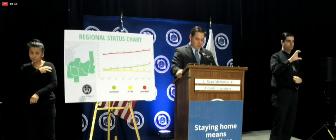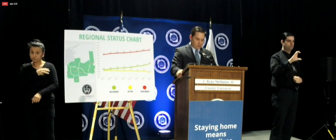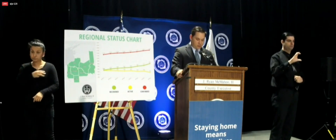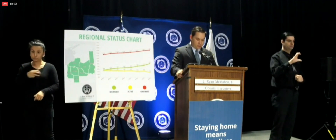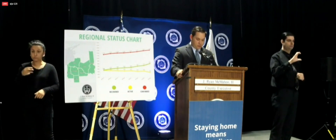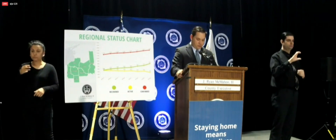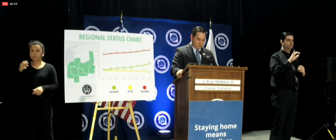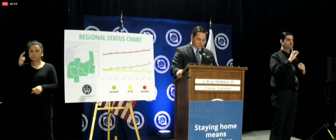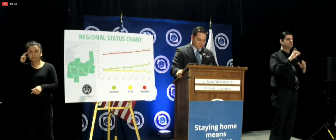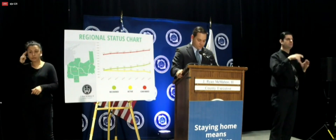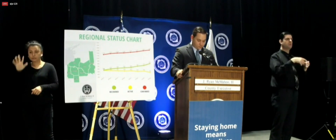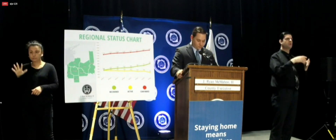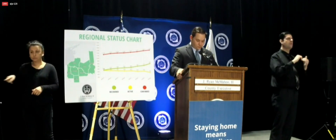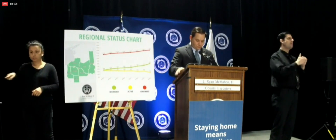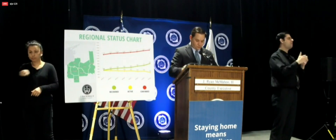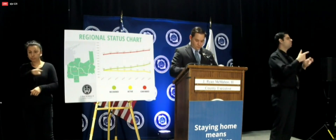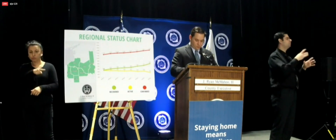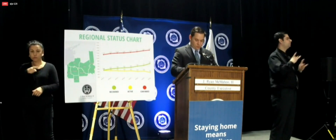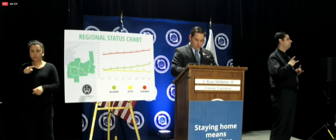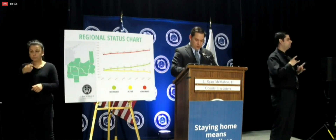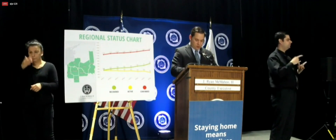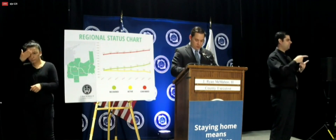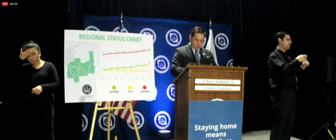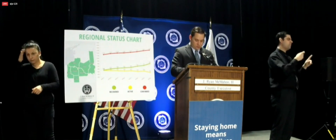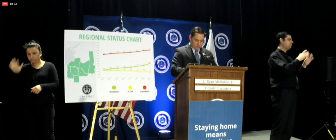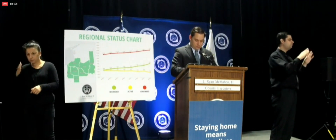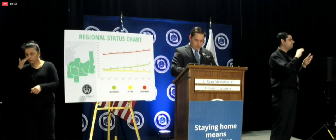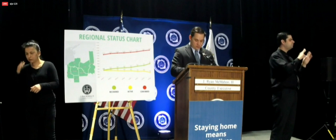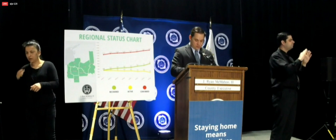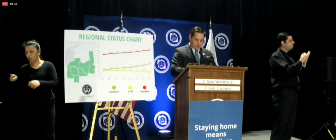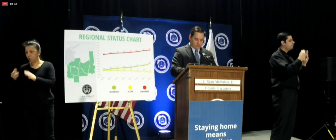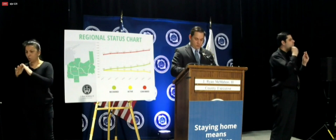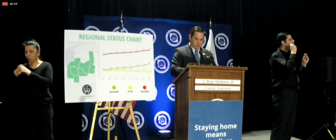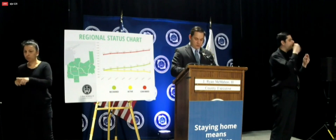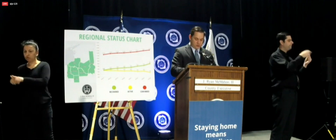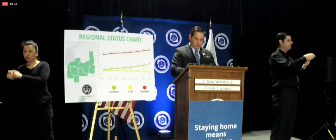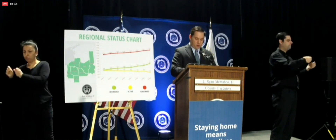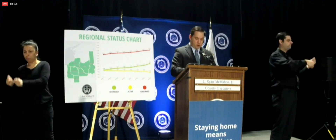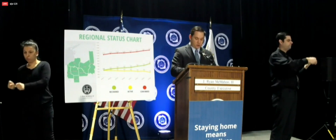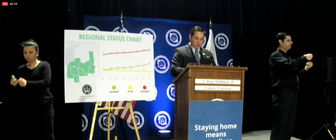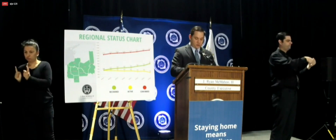WE NOW HAVE 100 INDIVIDUALS CONTACT CASES OUT OF OUR NUMBER